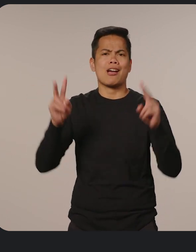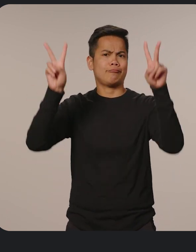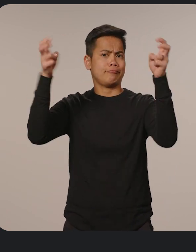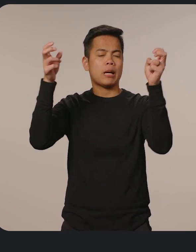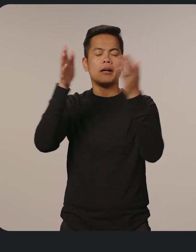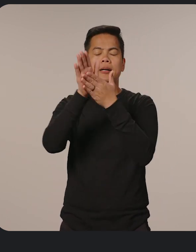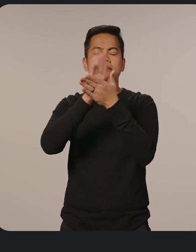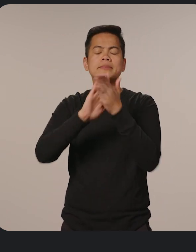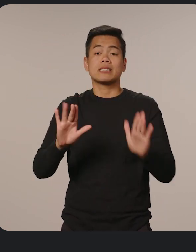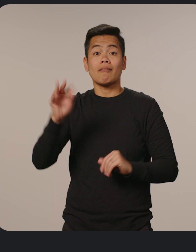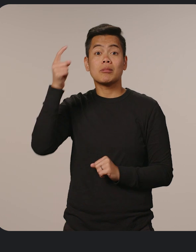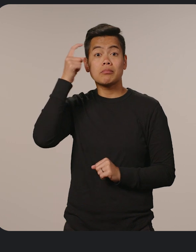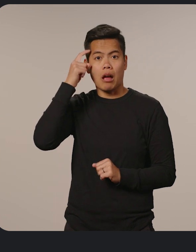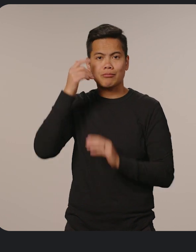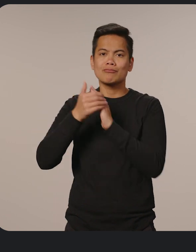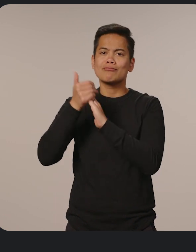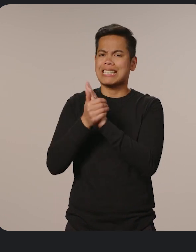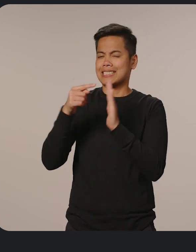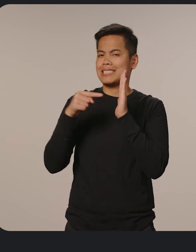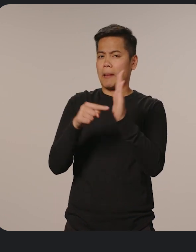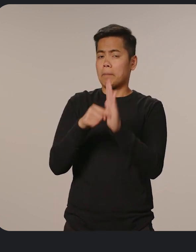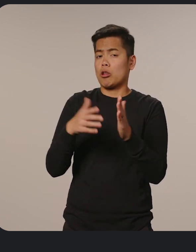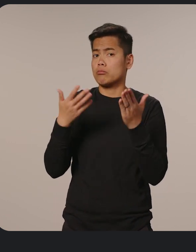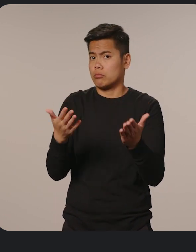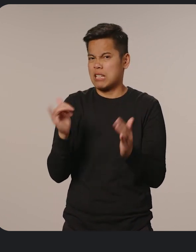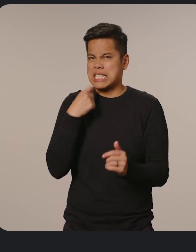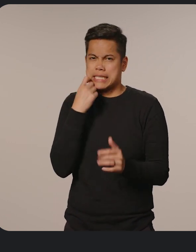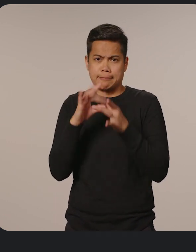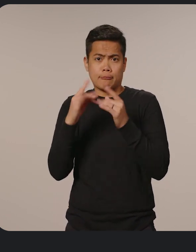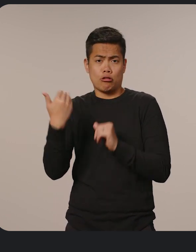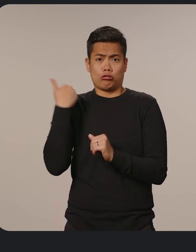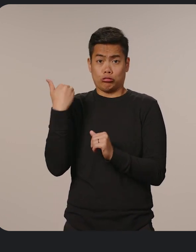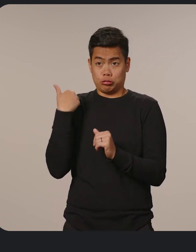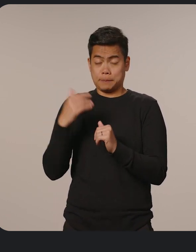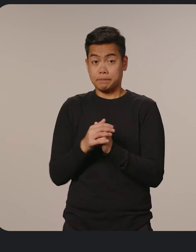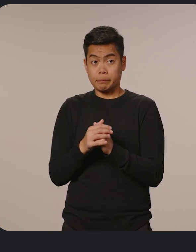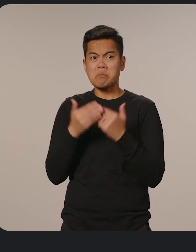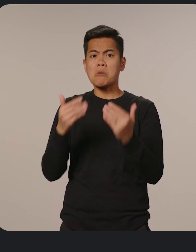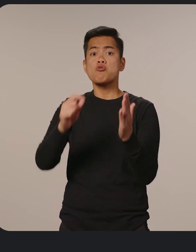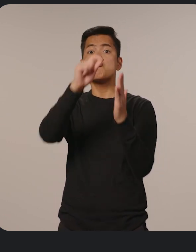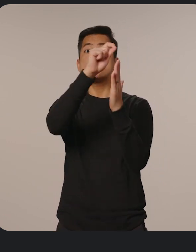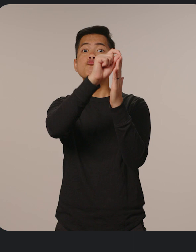Writing a script for such an automation such as "after sunset, if someone's detected near my home